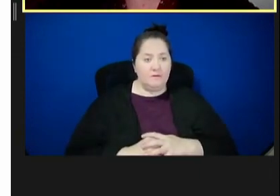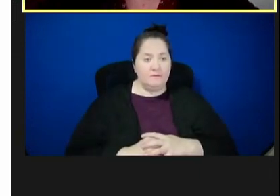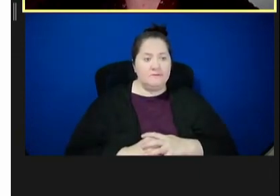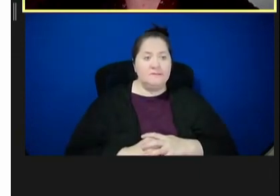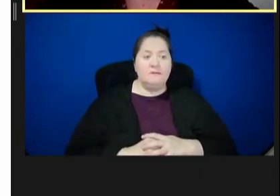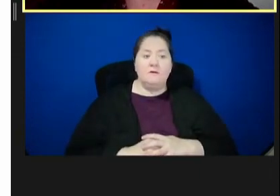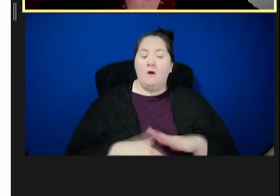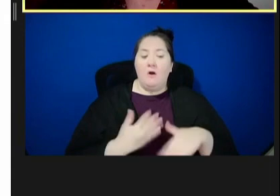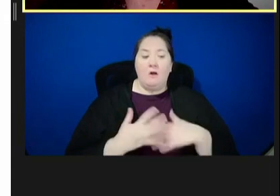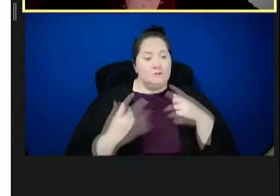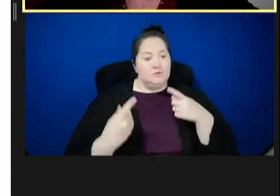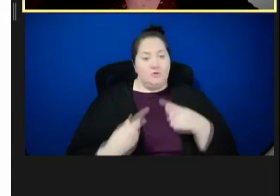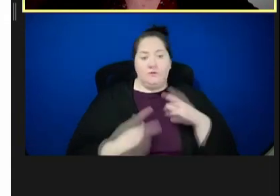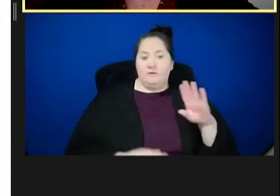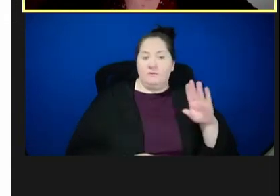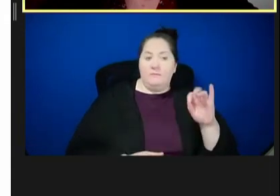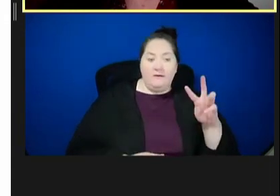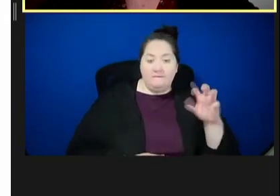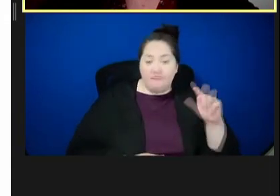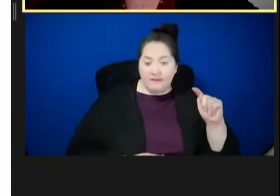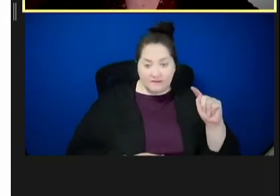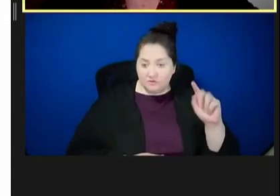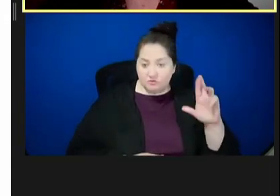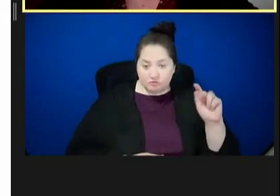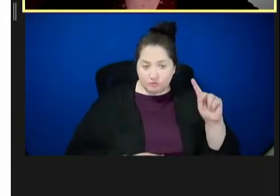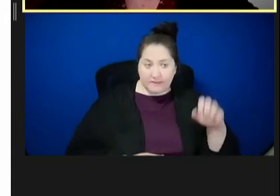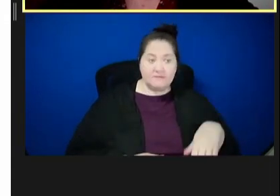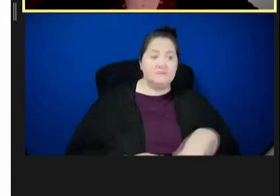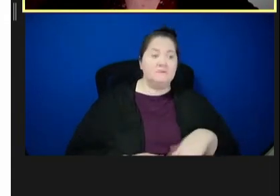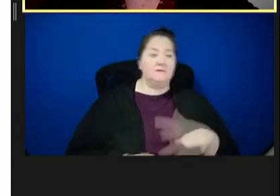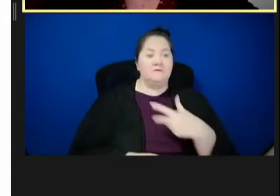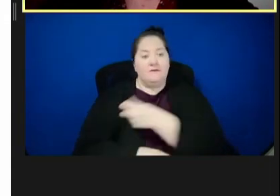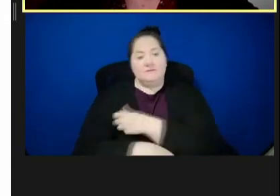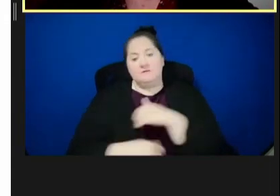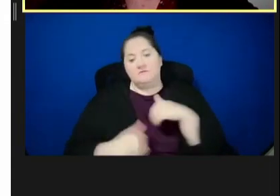struggled with the bivalent booster rates. Vaccine fatigue spilled over to influenza